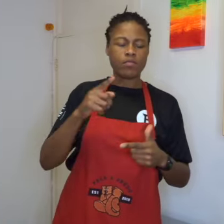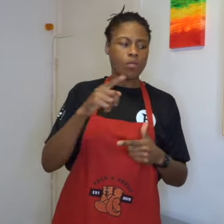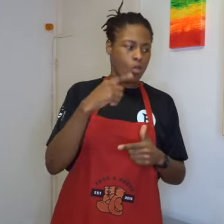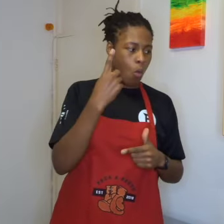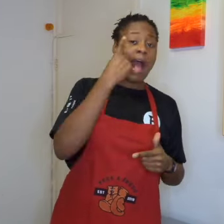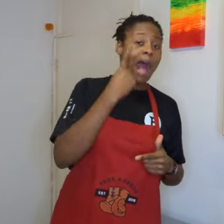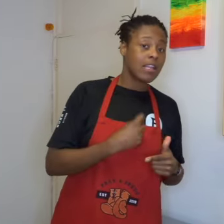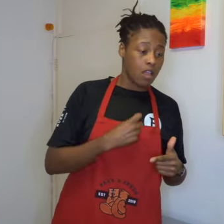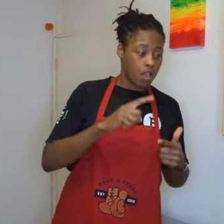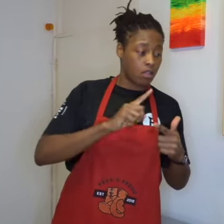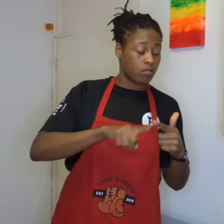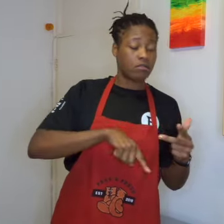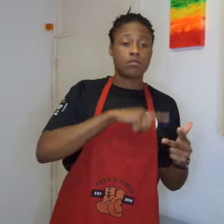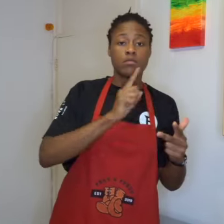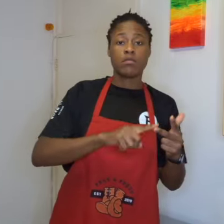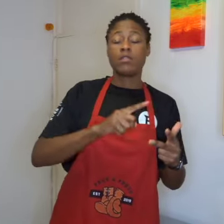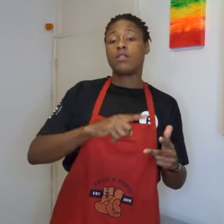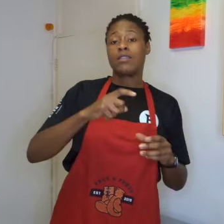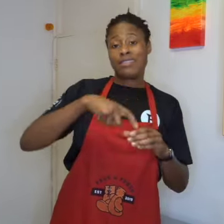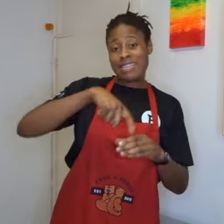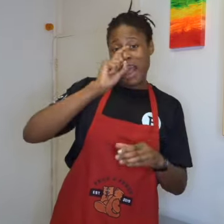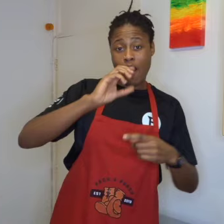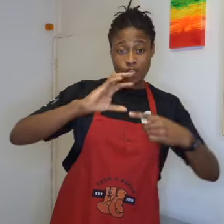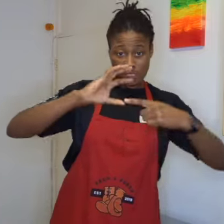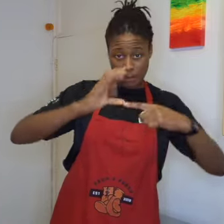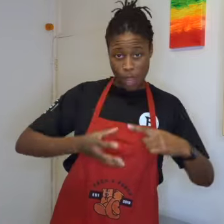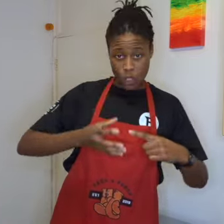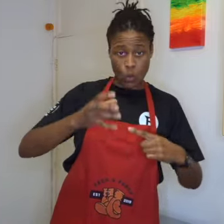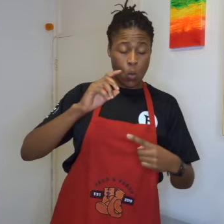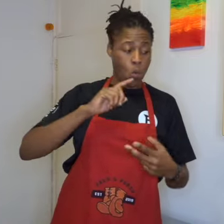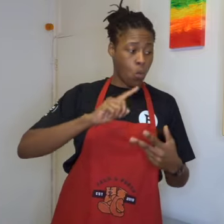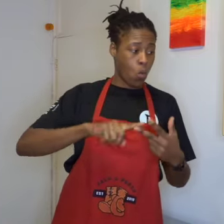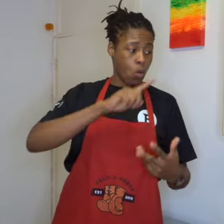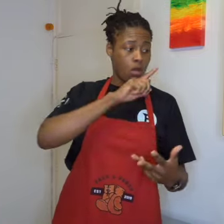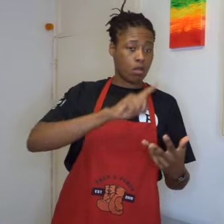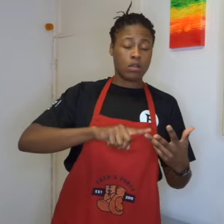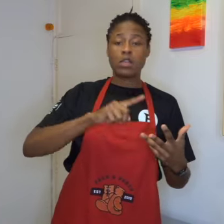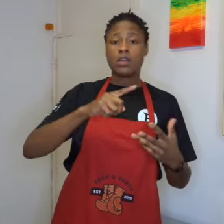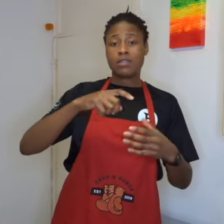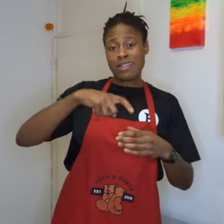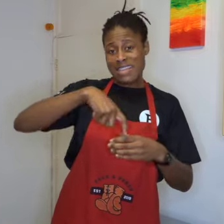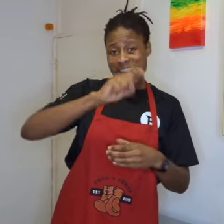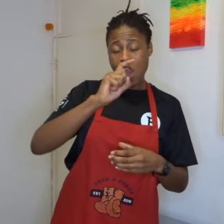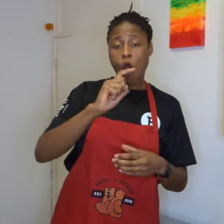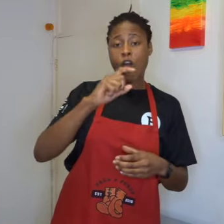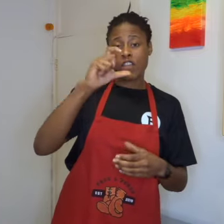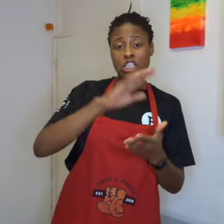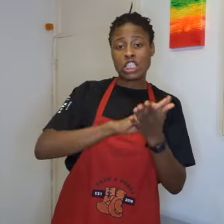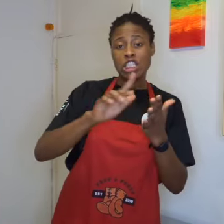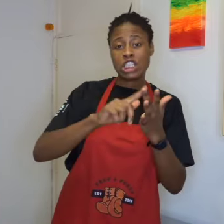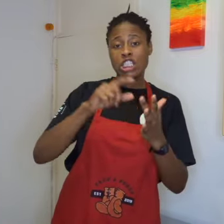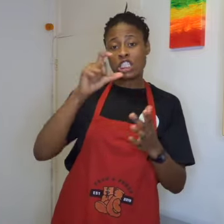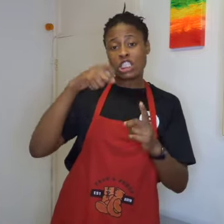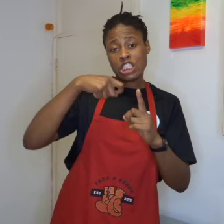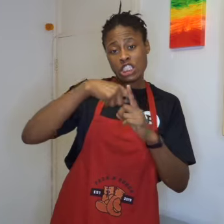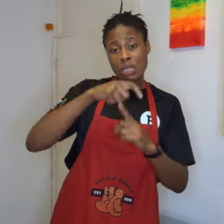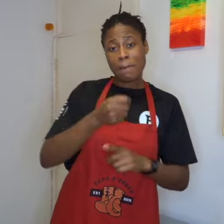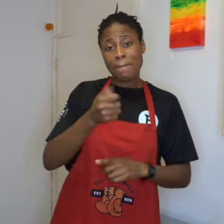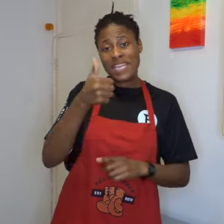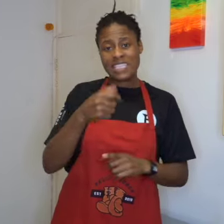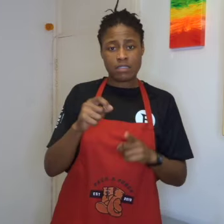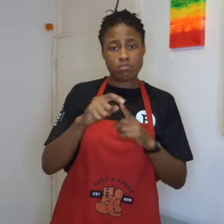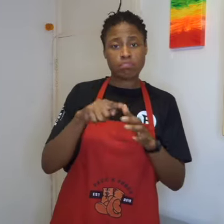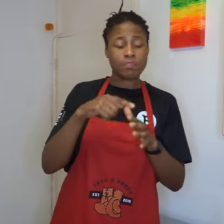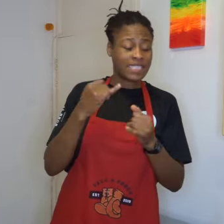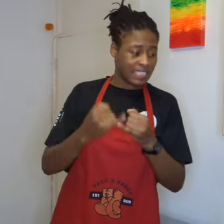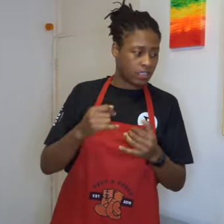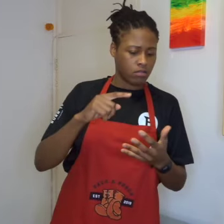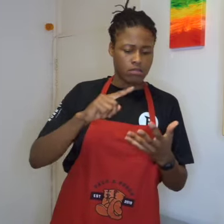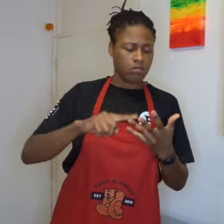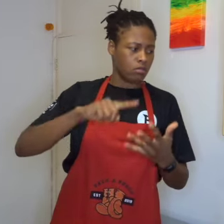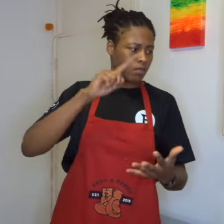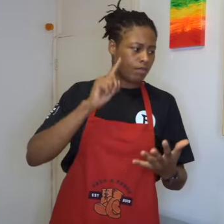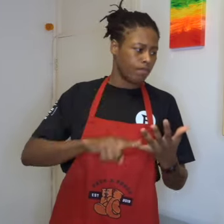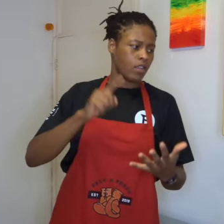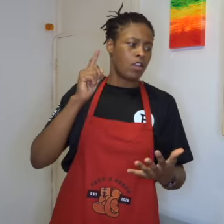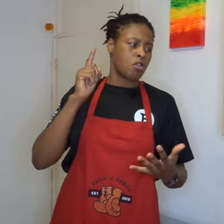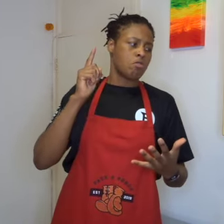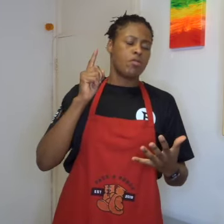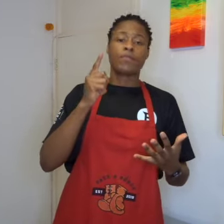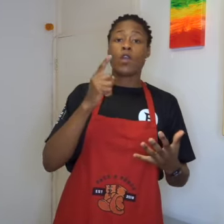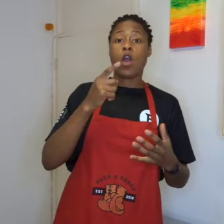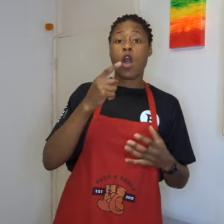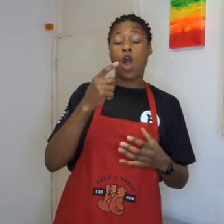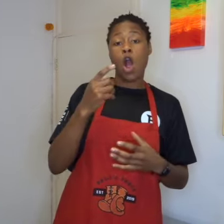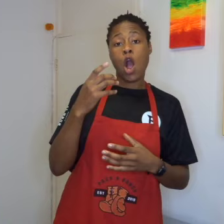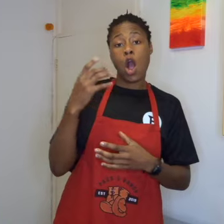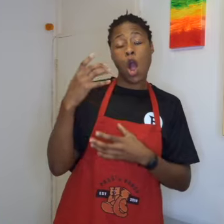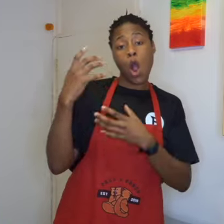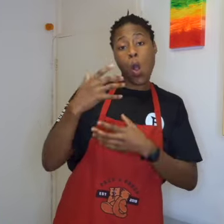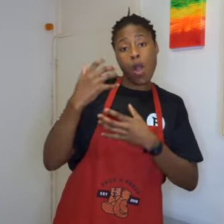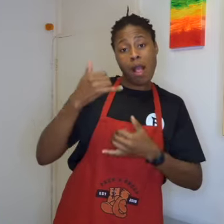chop those up, add one white onion, a tin of plum tomatoes, a tin of chickpeas, coconut